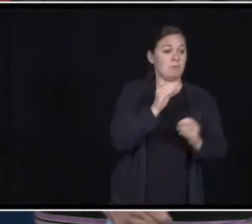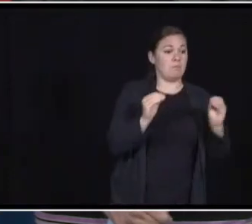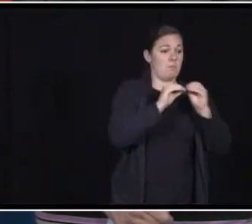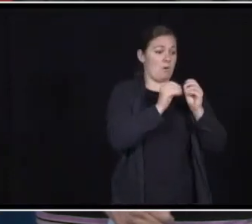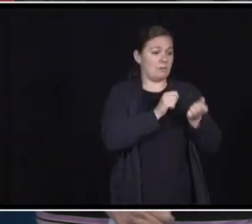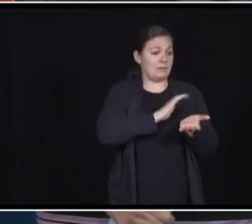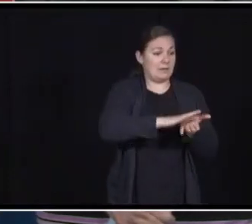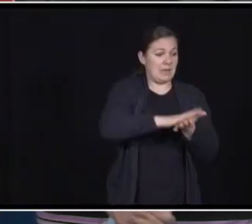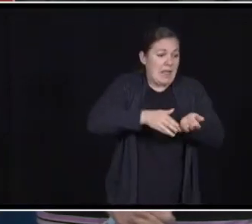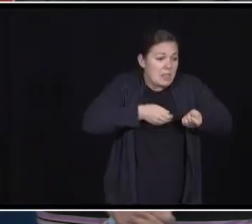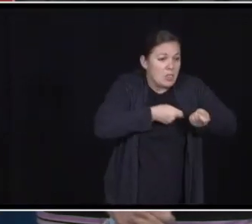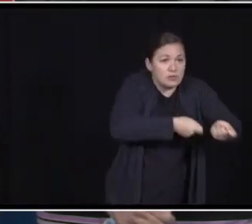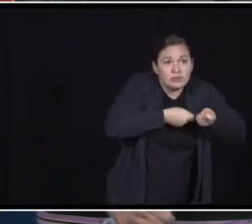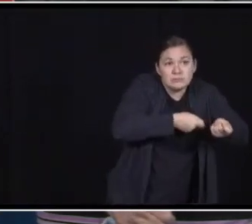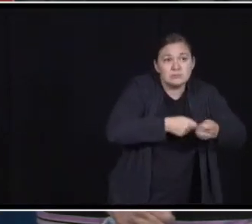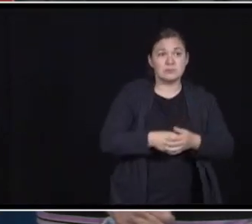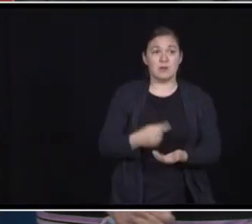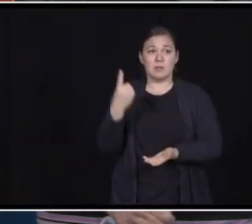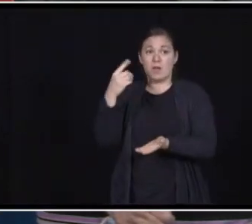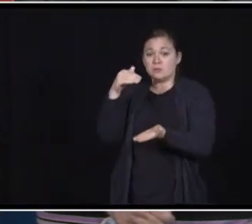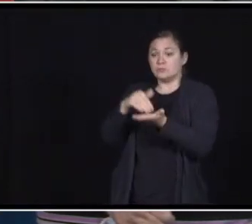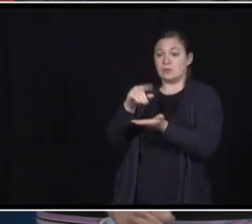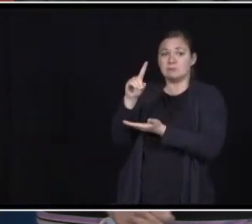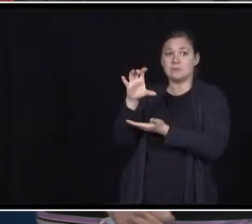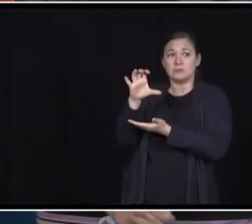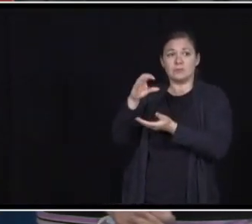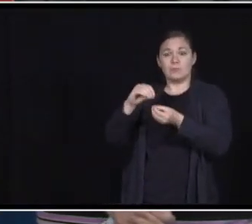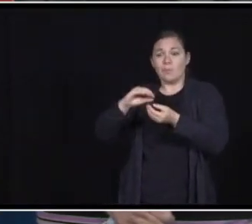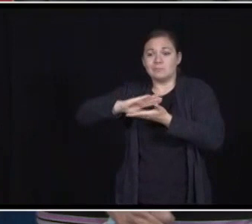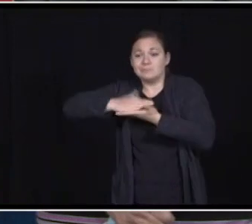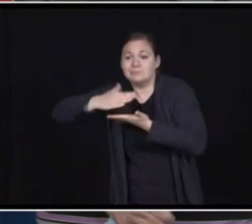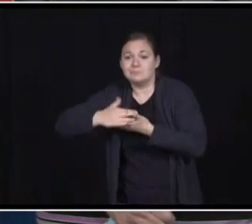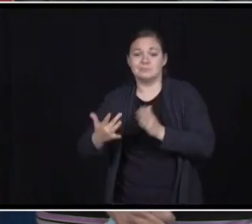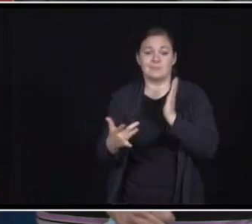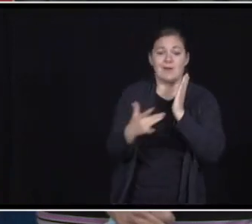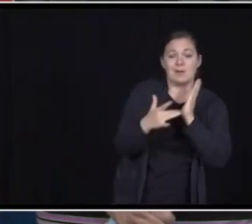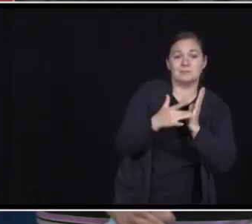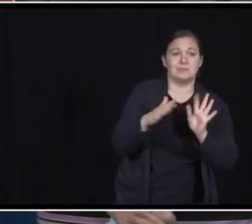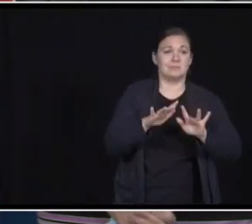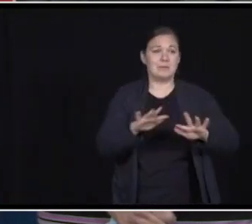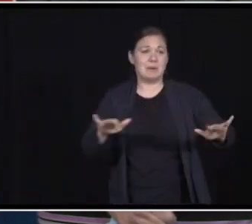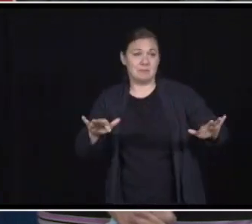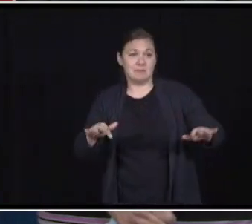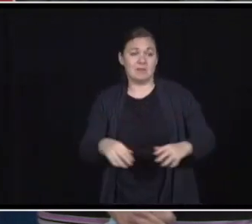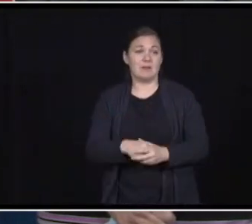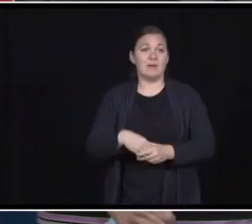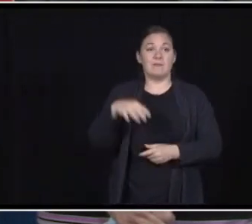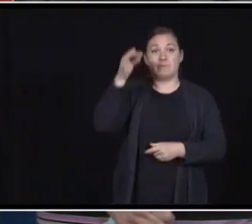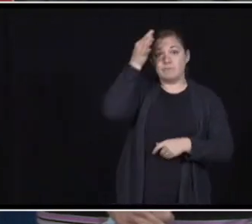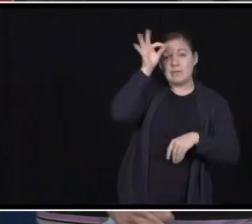than 120 teachers. Or 100 more custodians. Or 11,000 more technological devices.